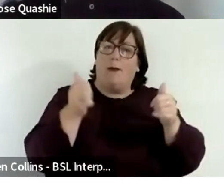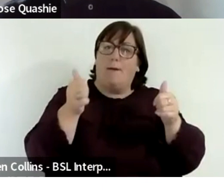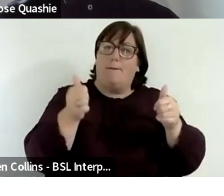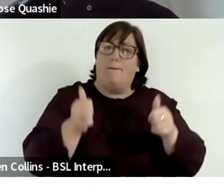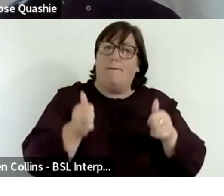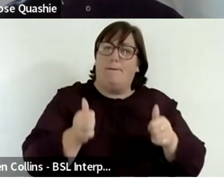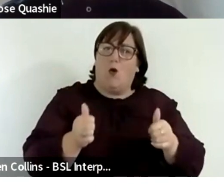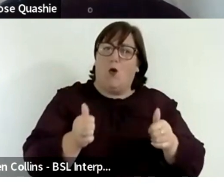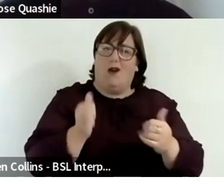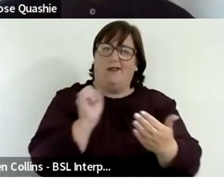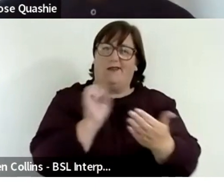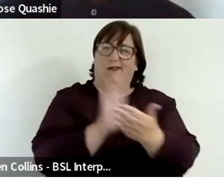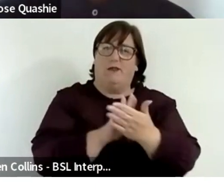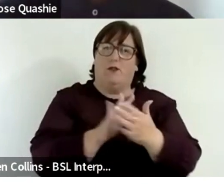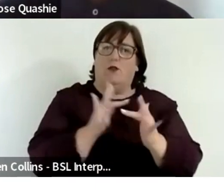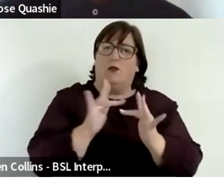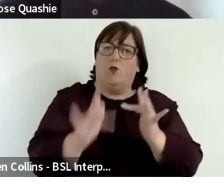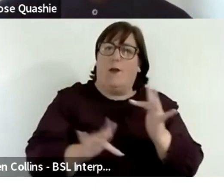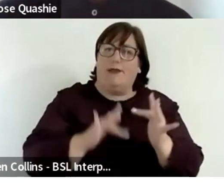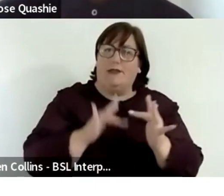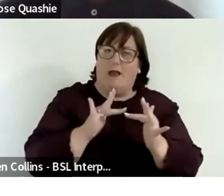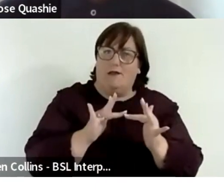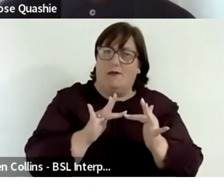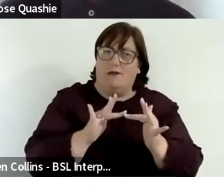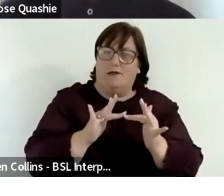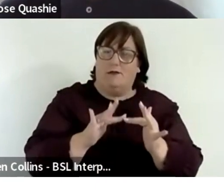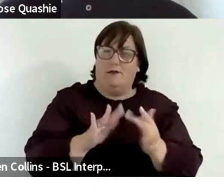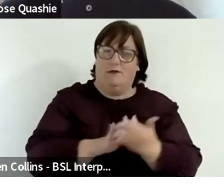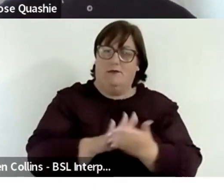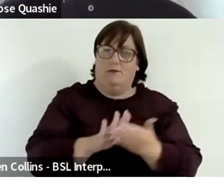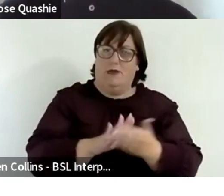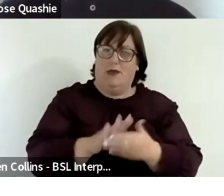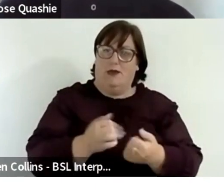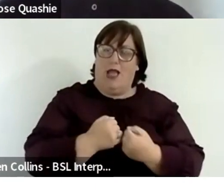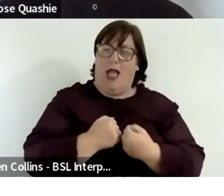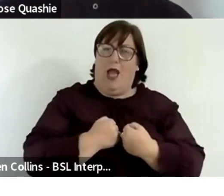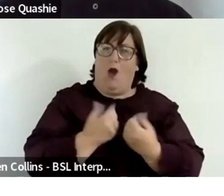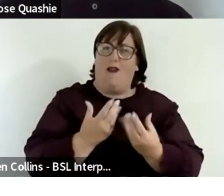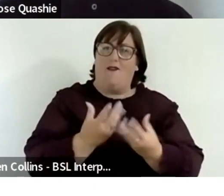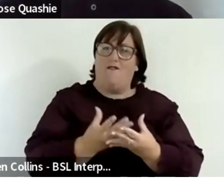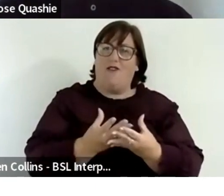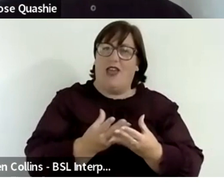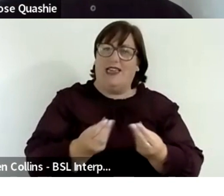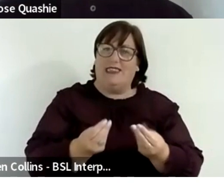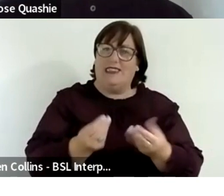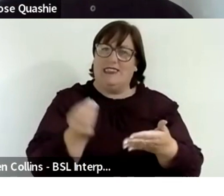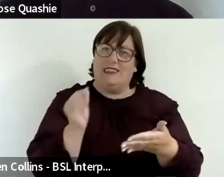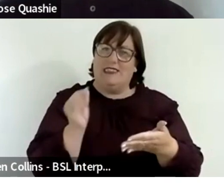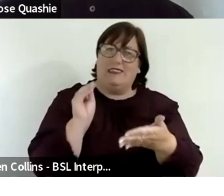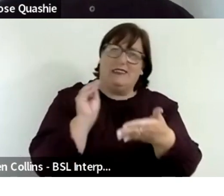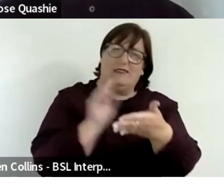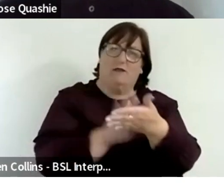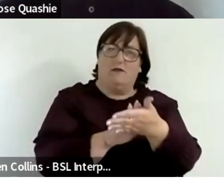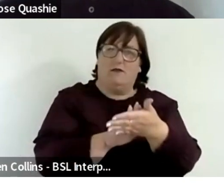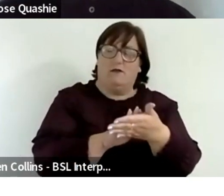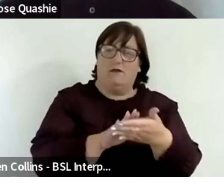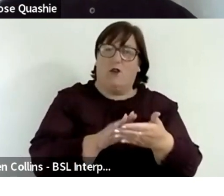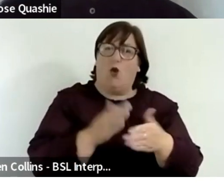That brings vacancies from across our Supply Chain. Up until the point that the jobs board was in place,